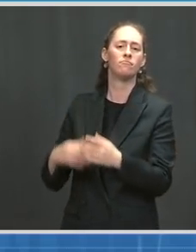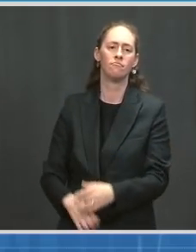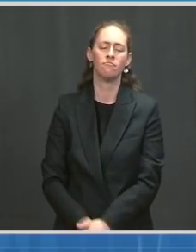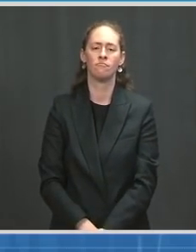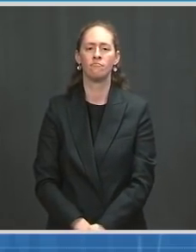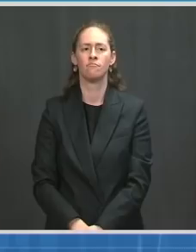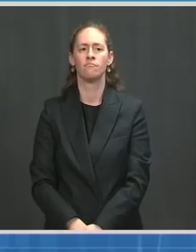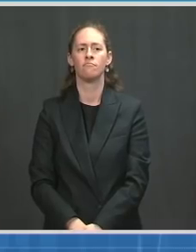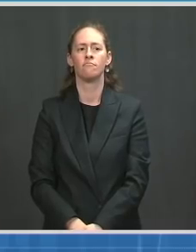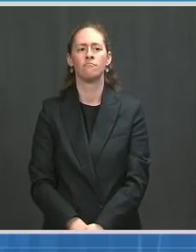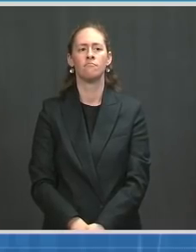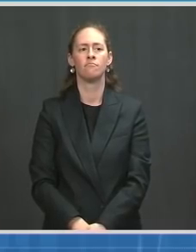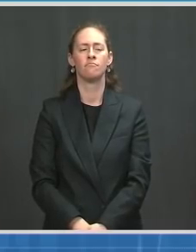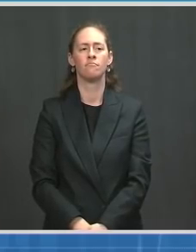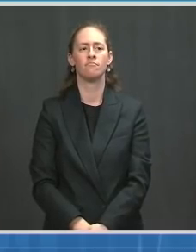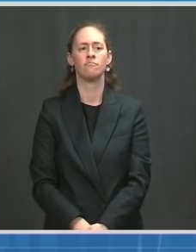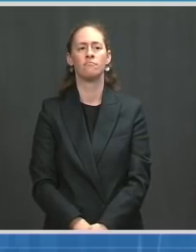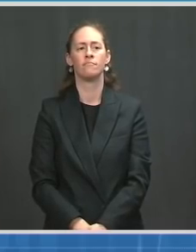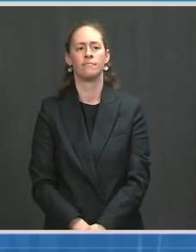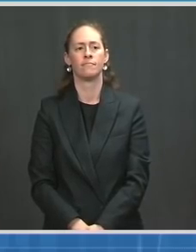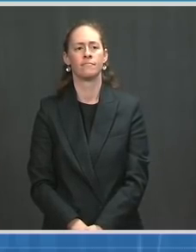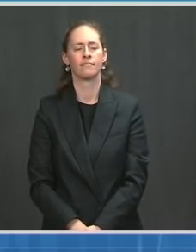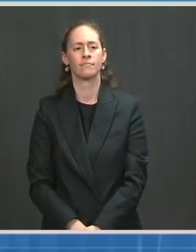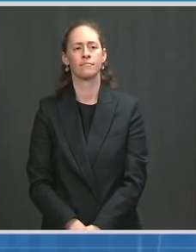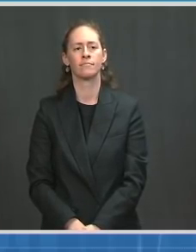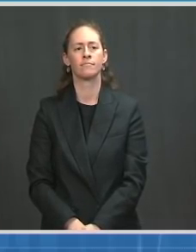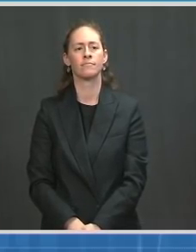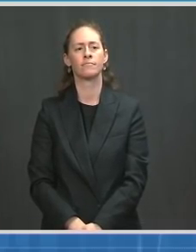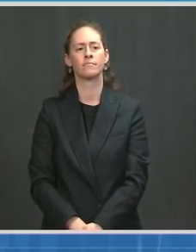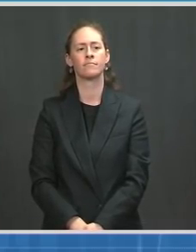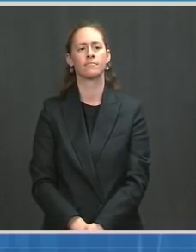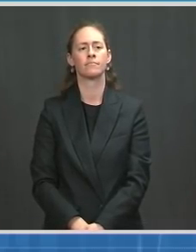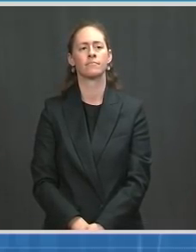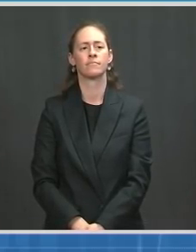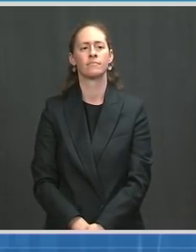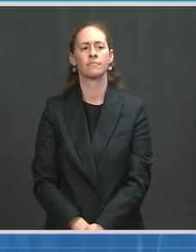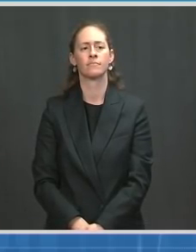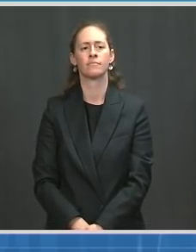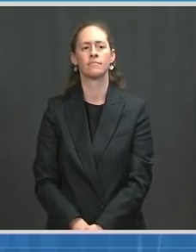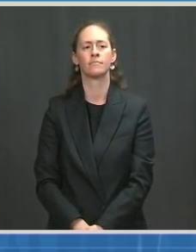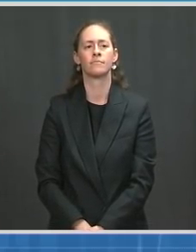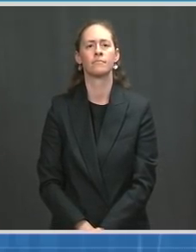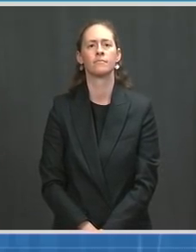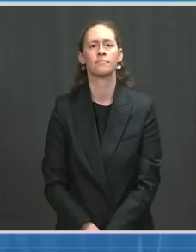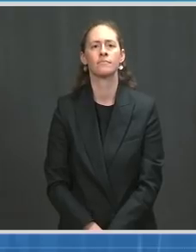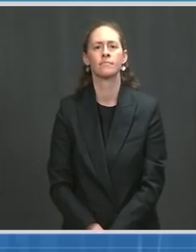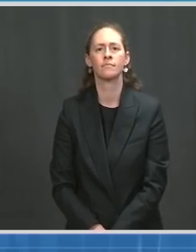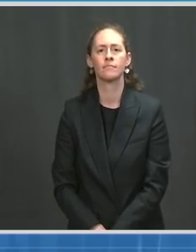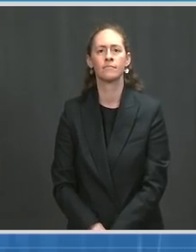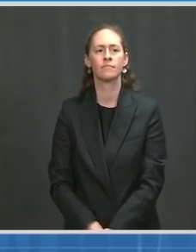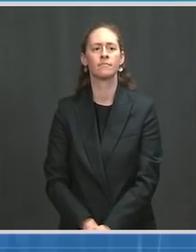we've been tracking very closely here how employers -- and hi, Meg, thanks for the question -- how employers are, in fact,